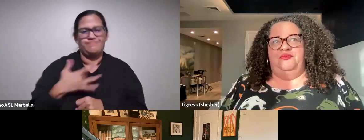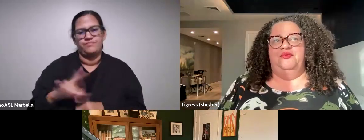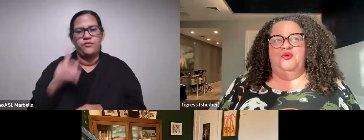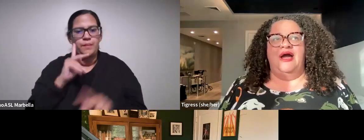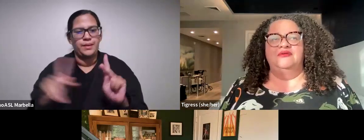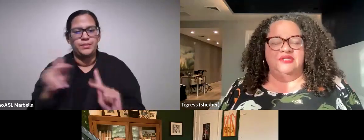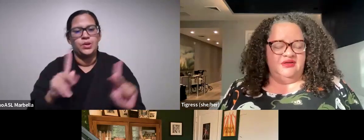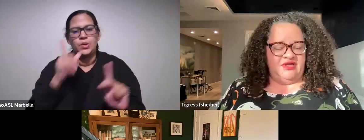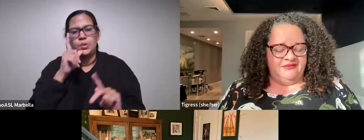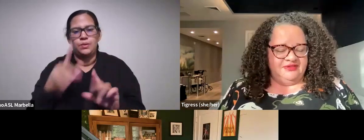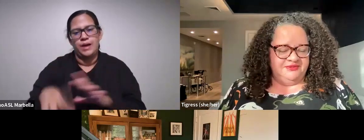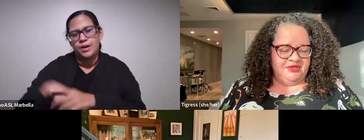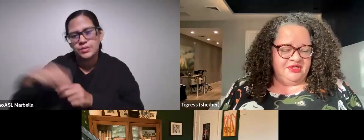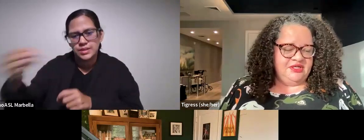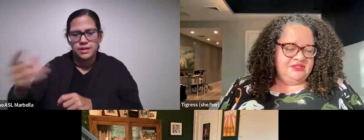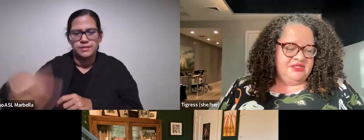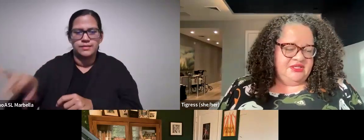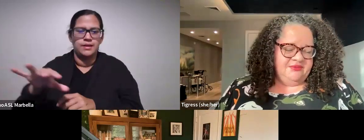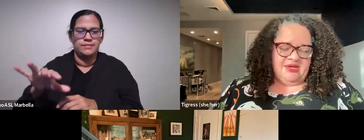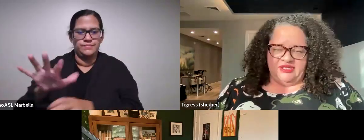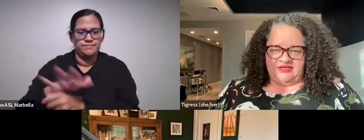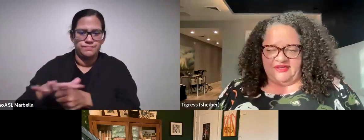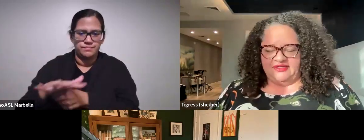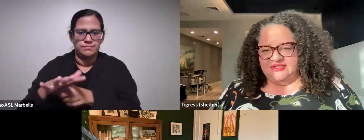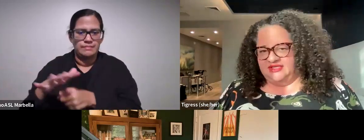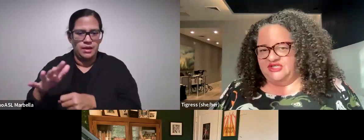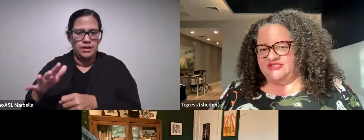for people who are outside of the advocacy work to think about anti-fat as just